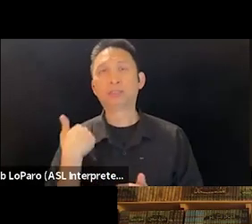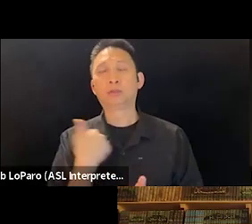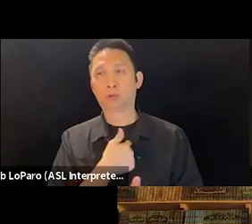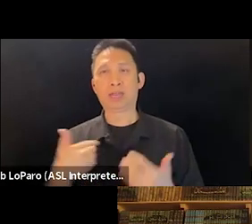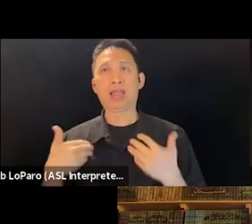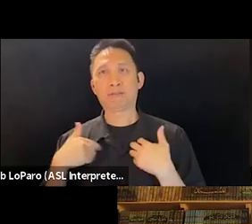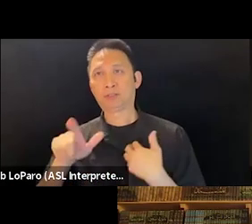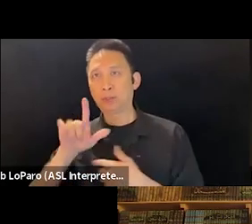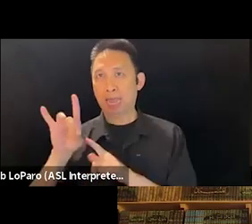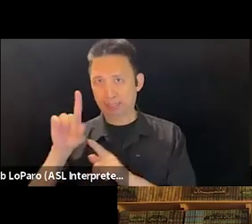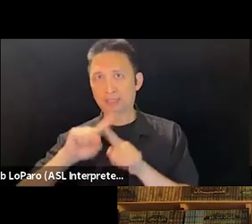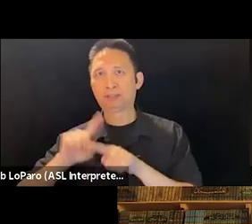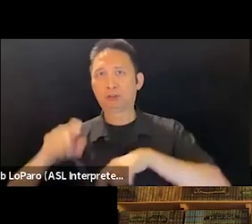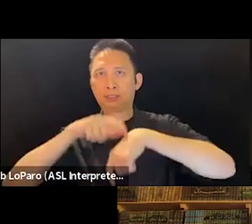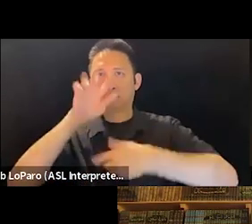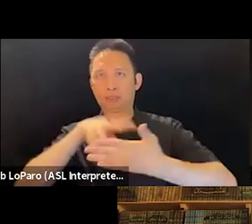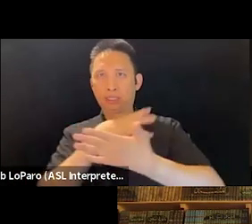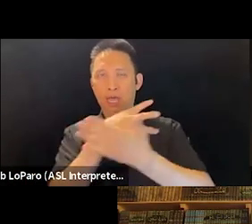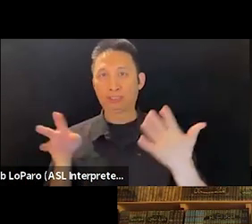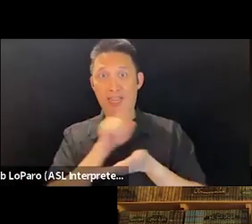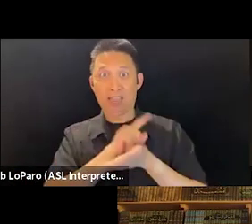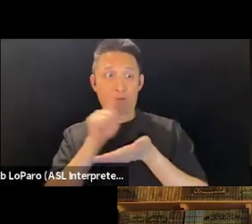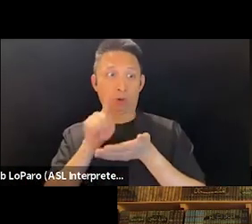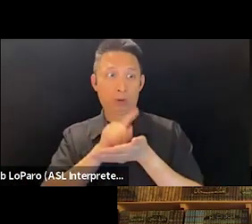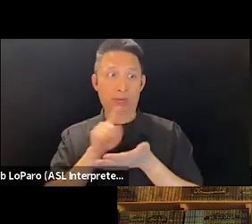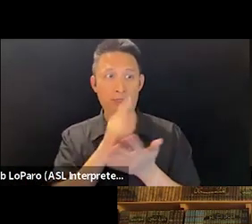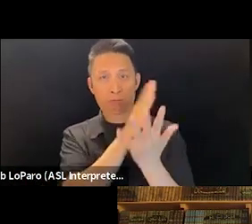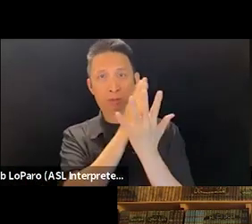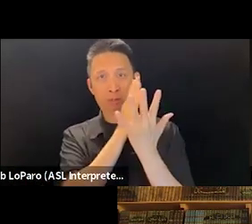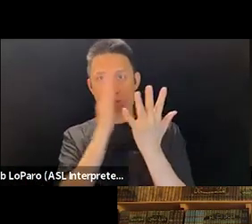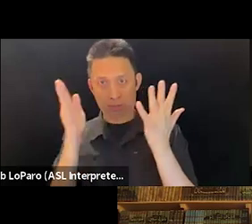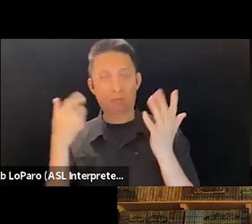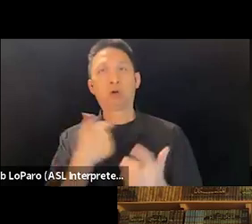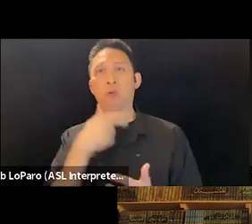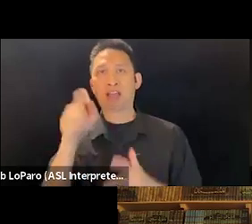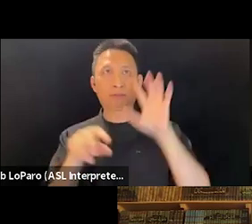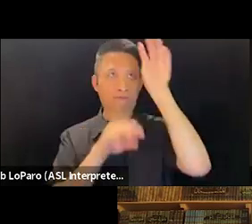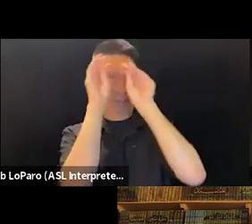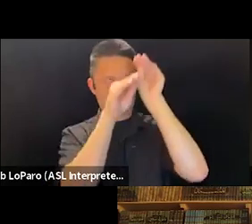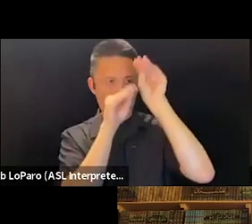we have 28 slot every week anyway, we need to fill in. So of course there is no...